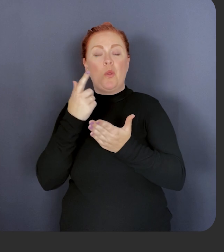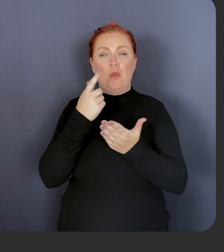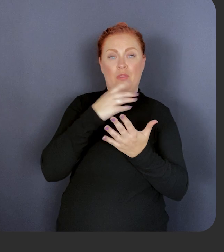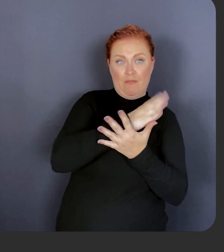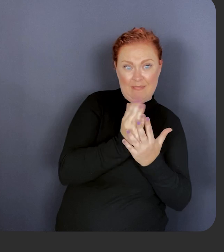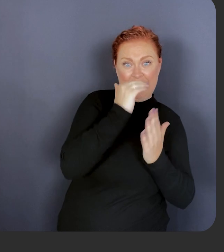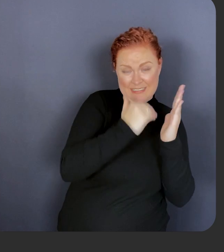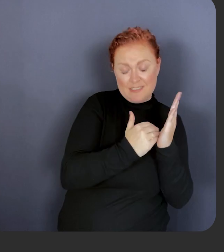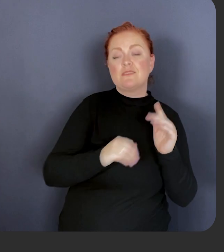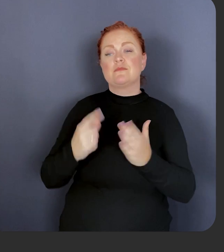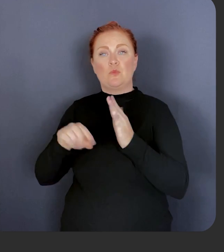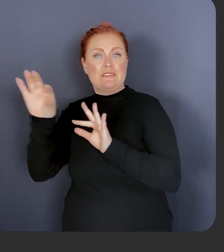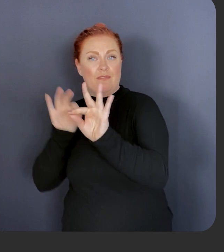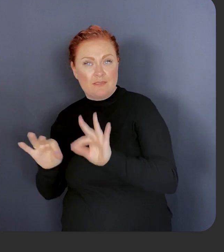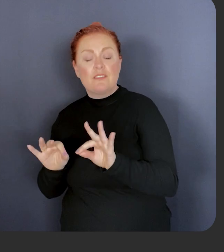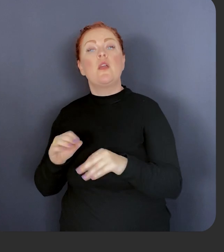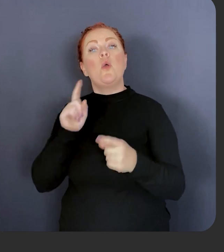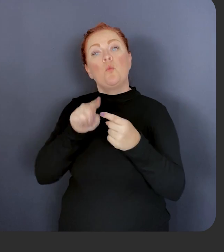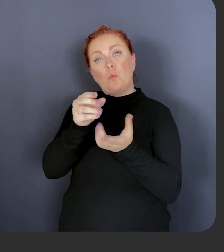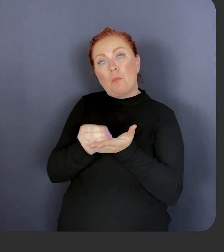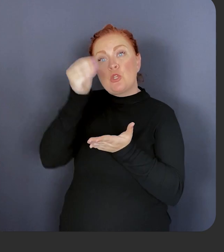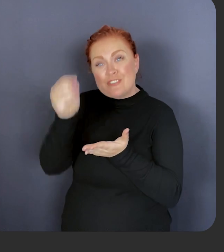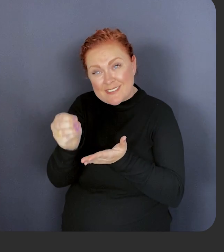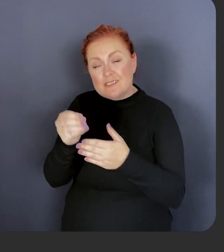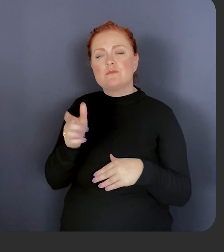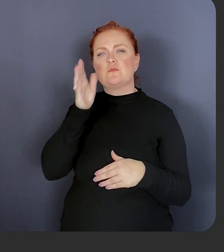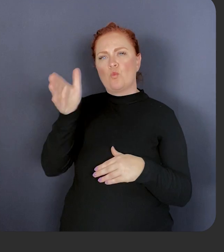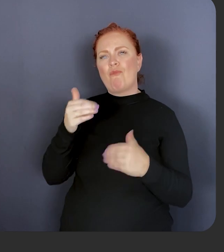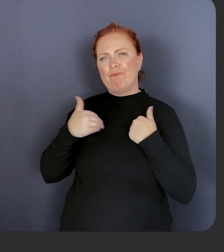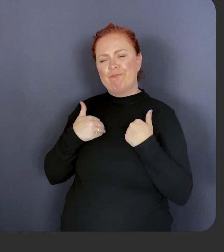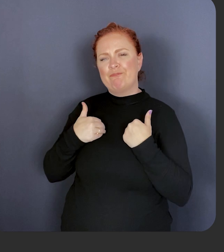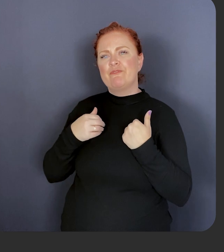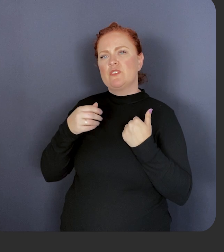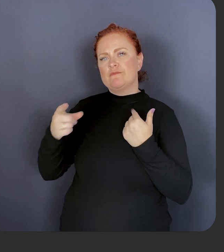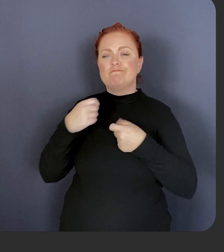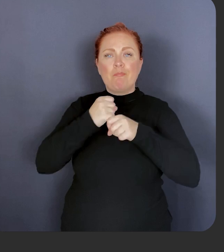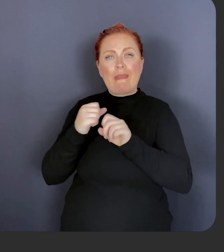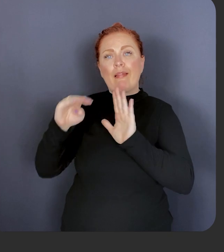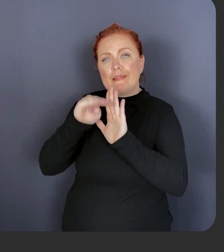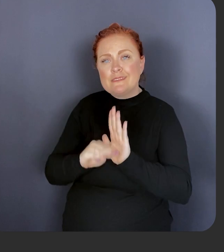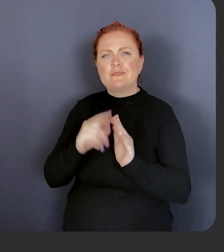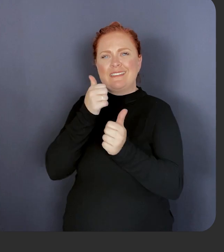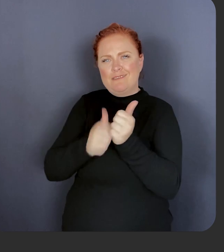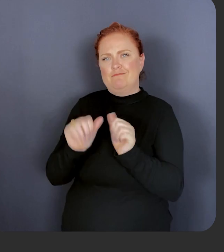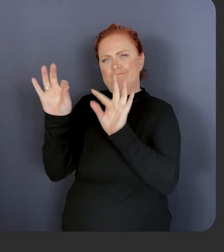And then if we go down here into our selected fillings, when we make a purchase, we're just going to go through, create a list of each of the selected